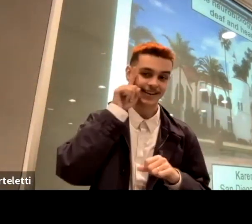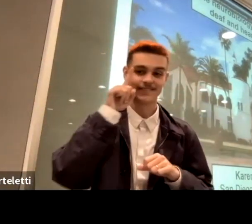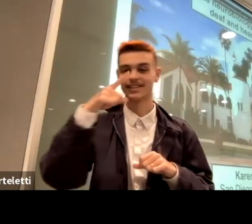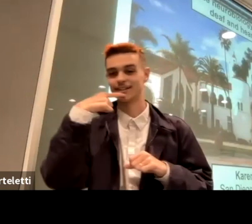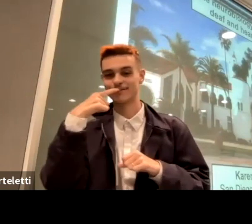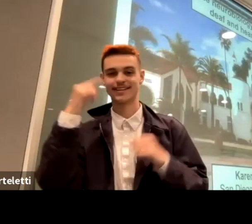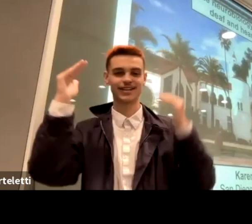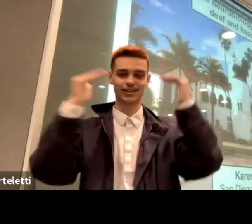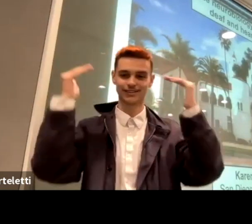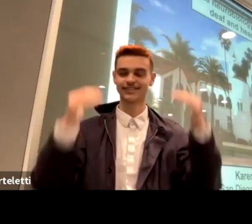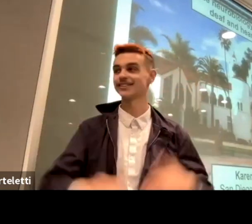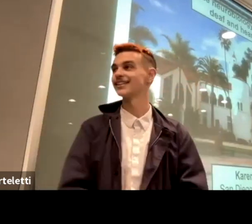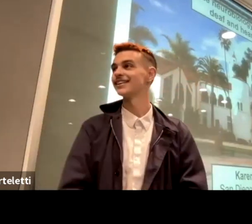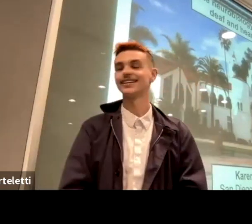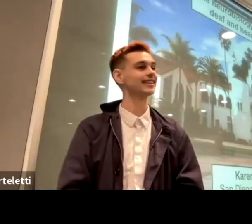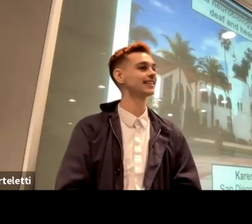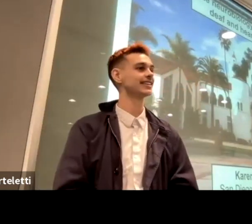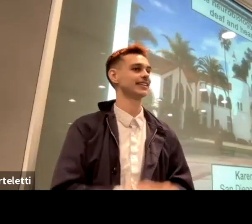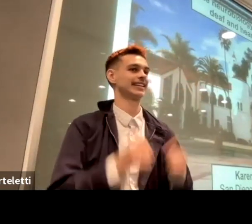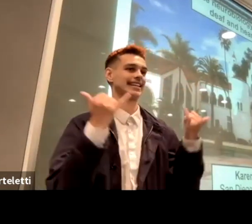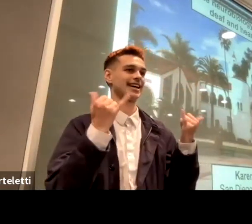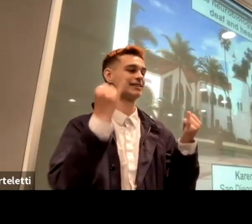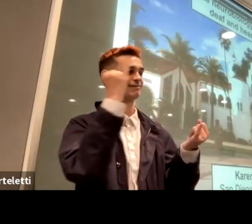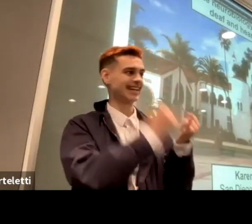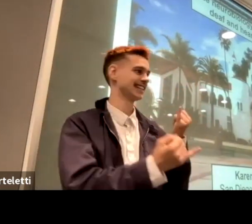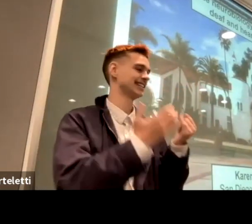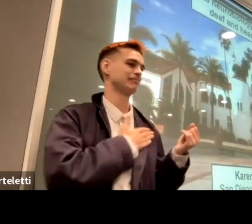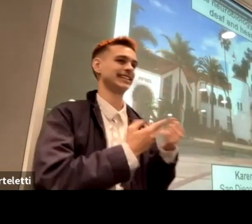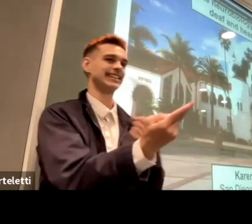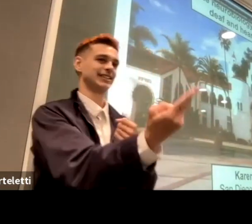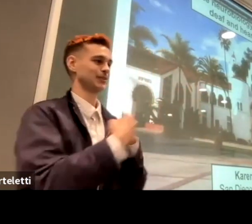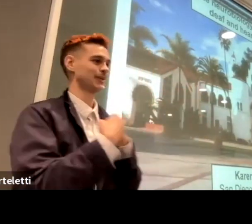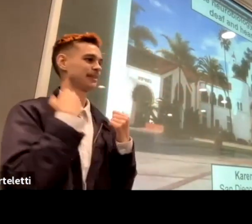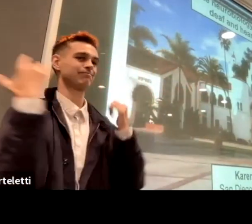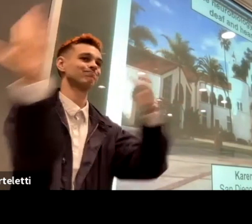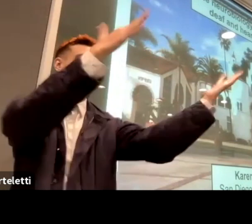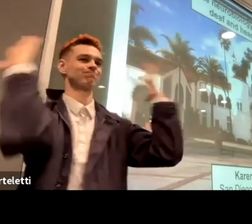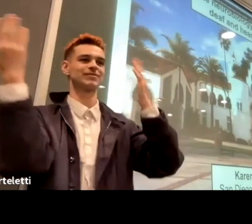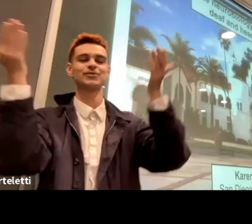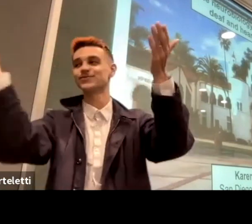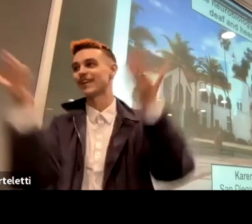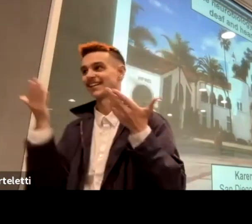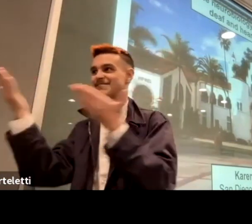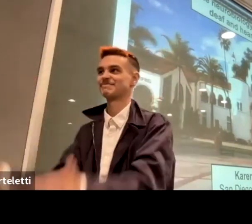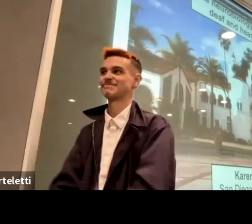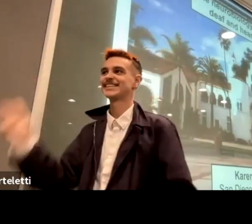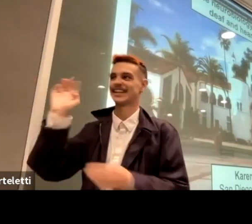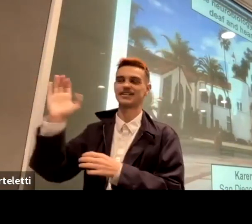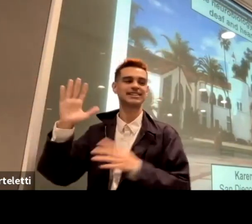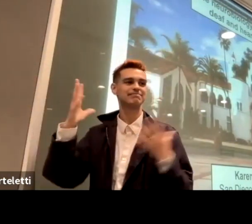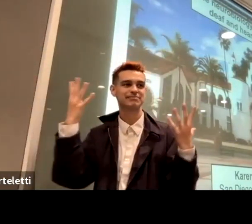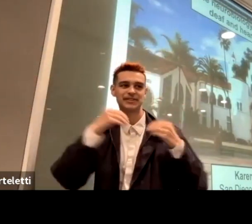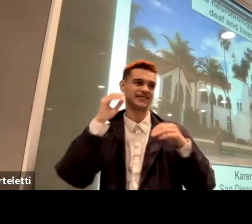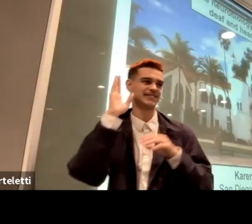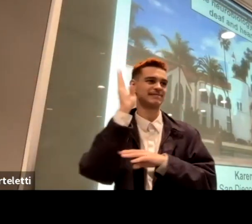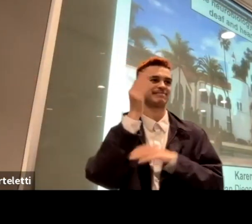Finally, great, join me to give a warm welcome to Dr. Karen Emmorey.